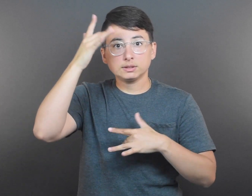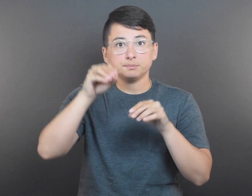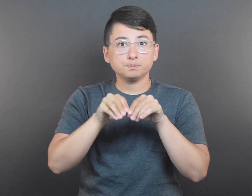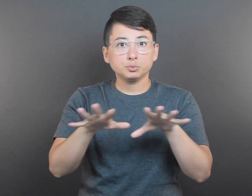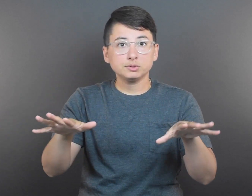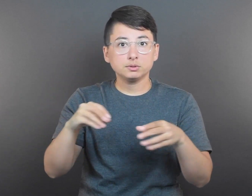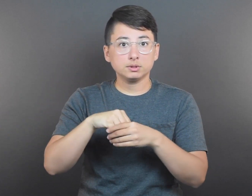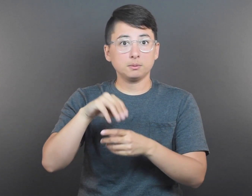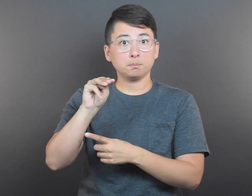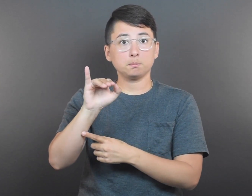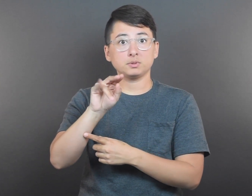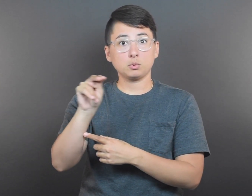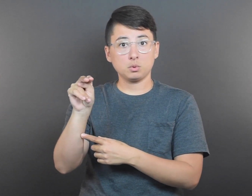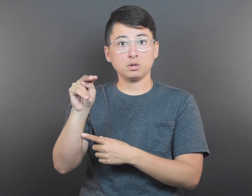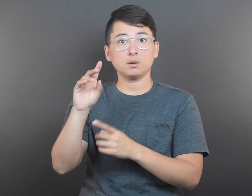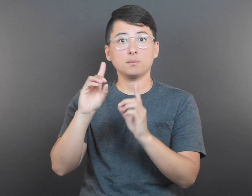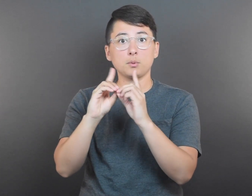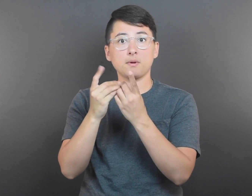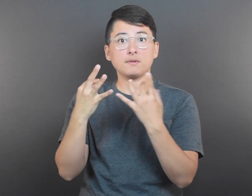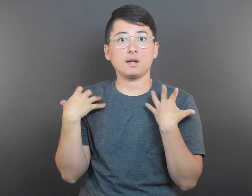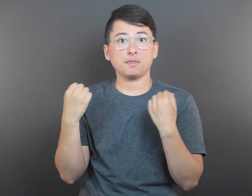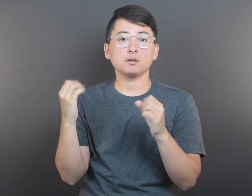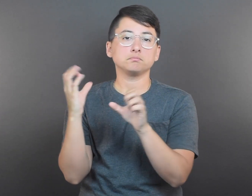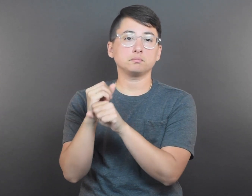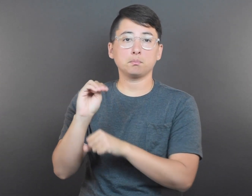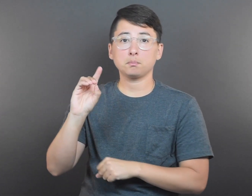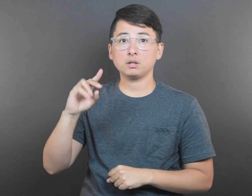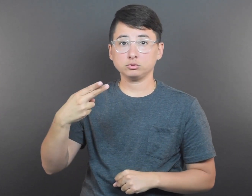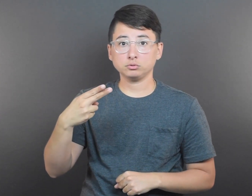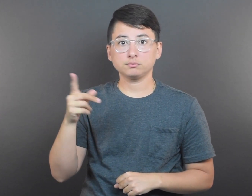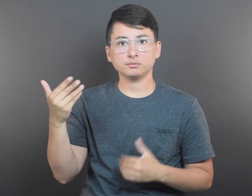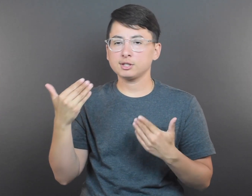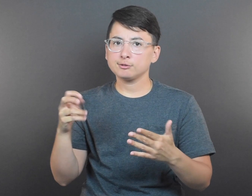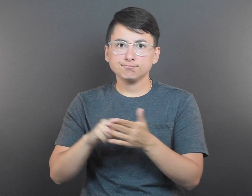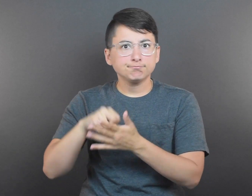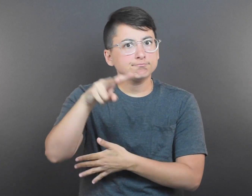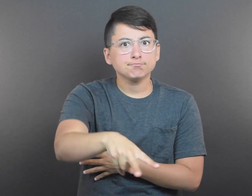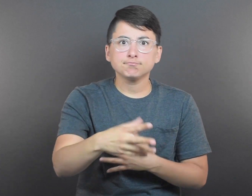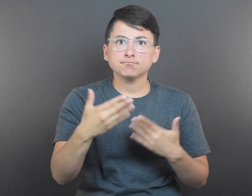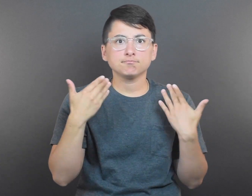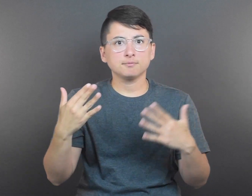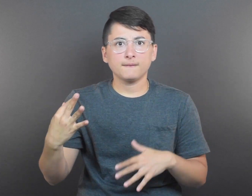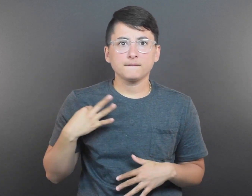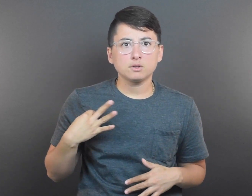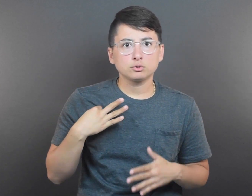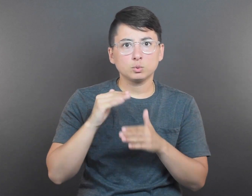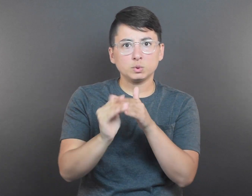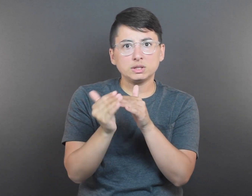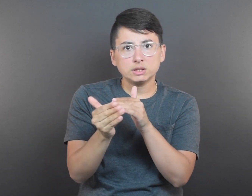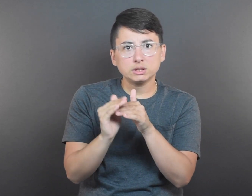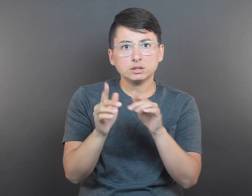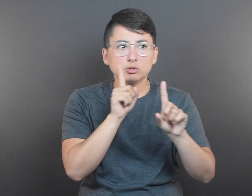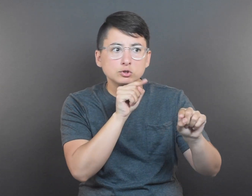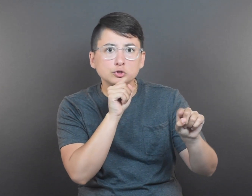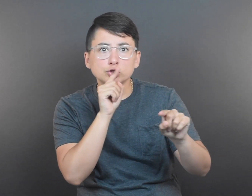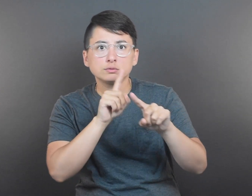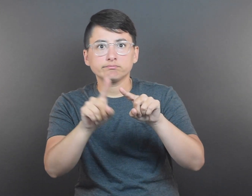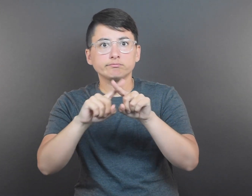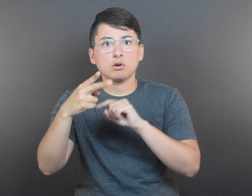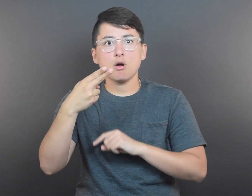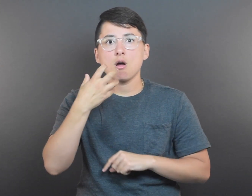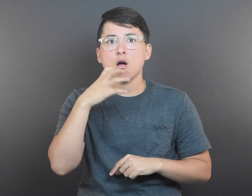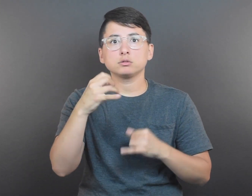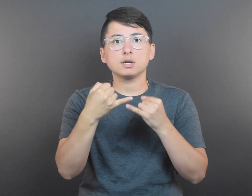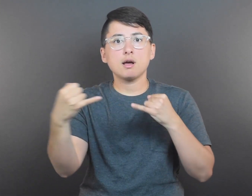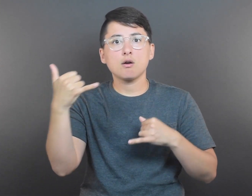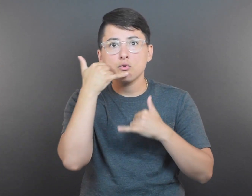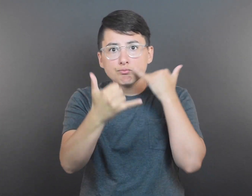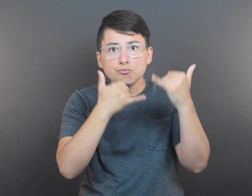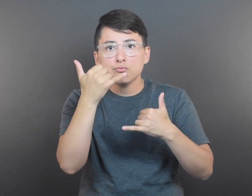in to volunteer on the weekends fielding hotline calls and helping with contact tracing and